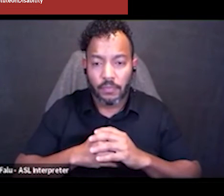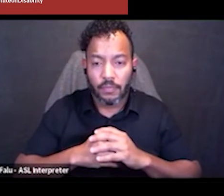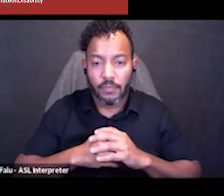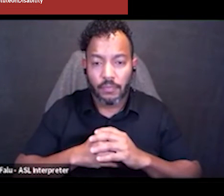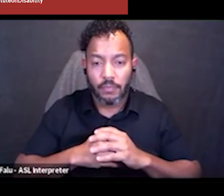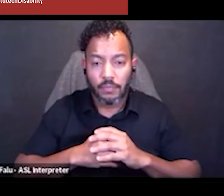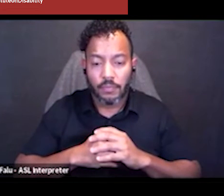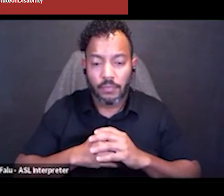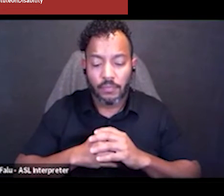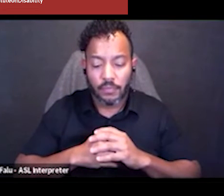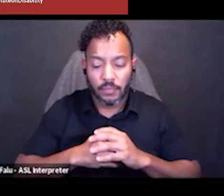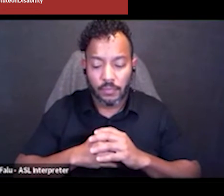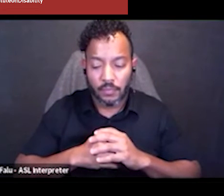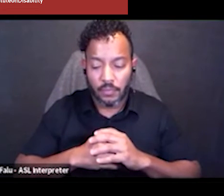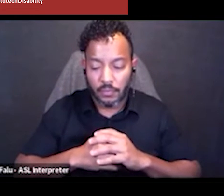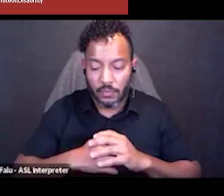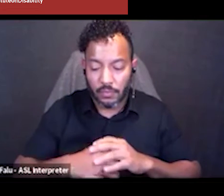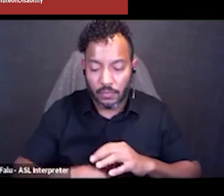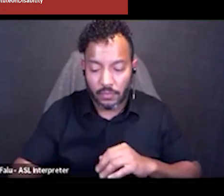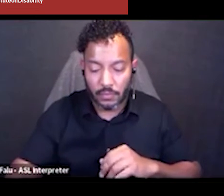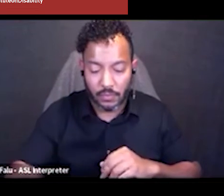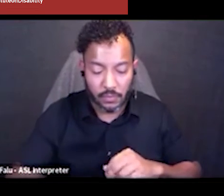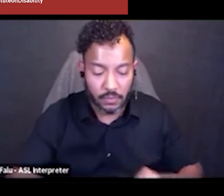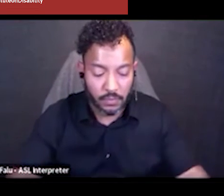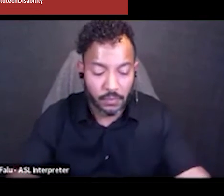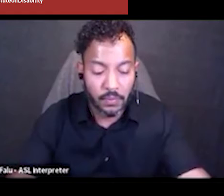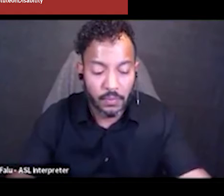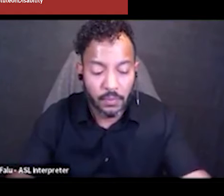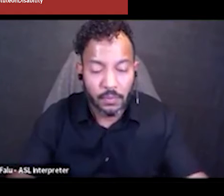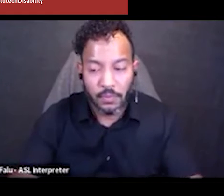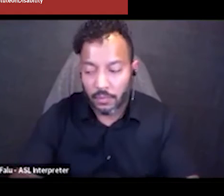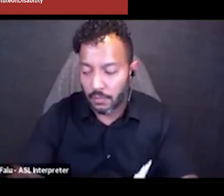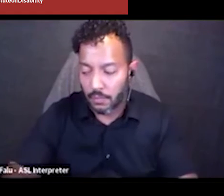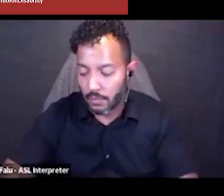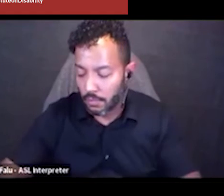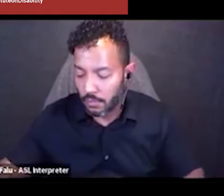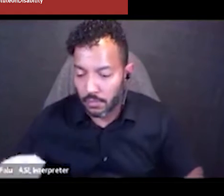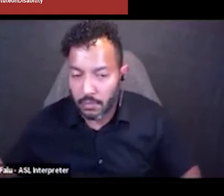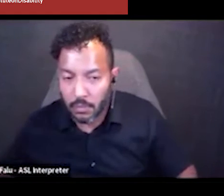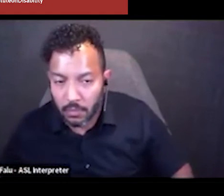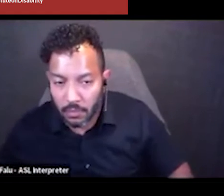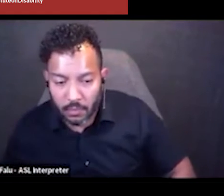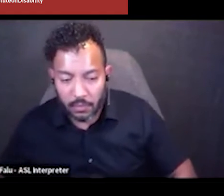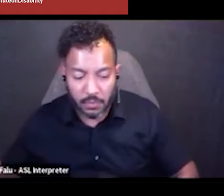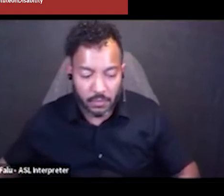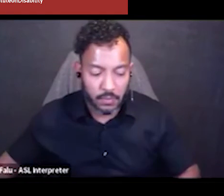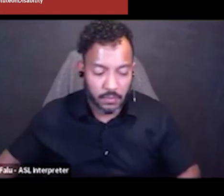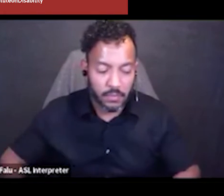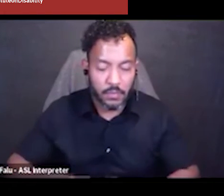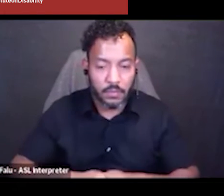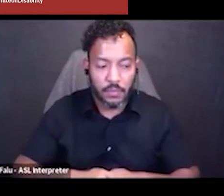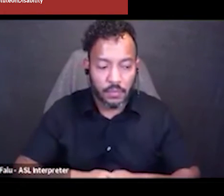this group and helping us to carry this important message. Your art is incredible.